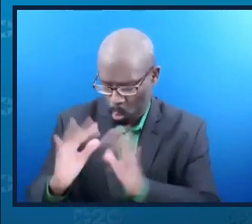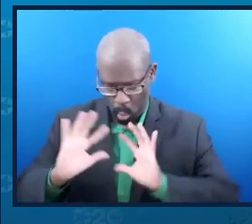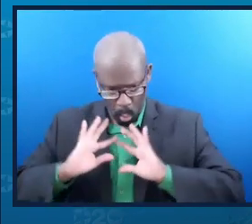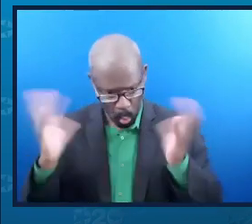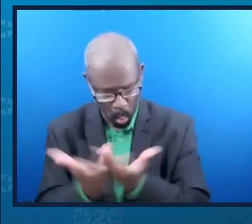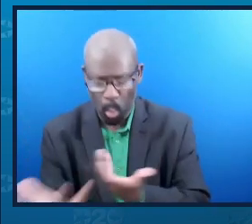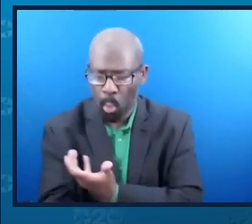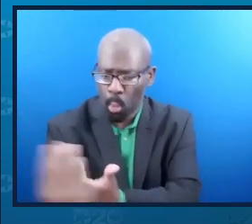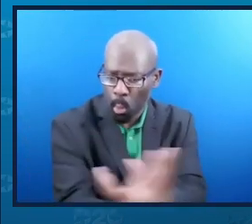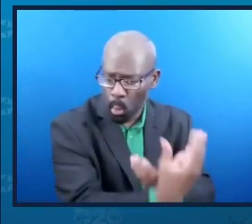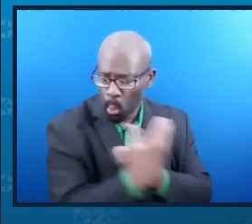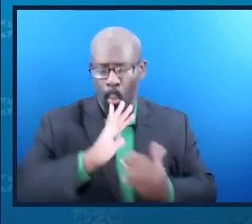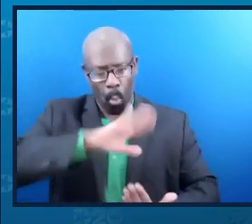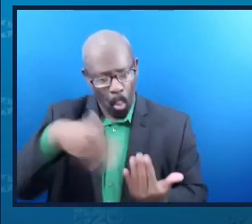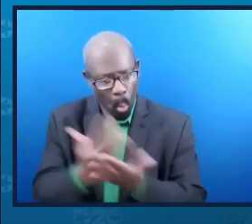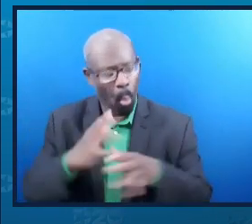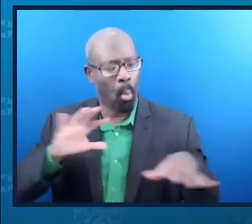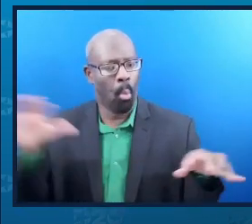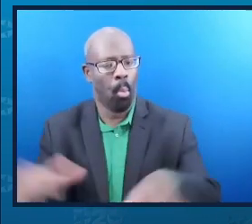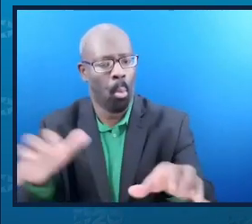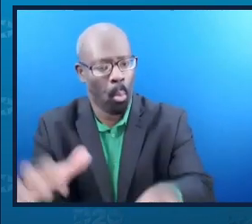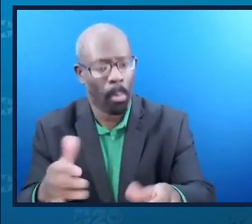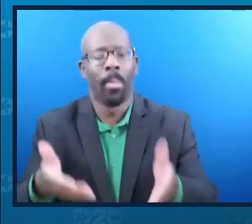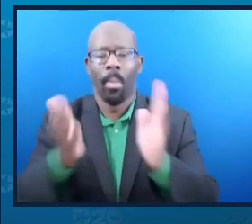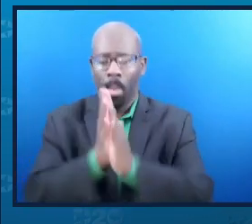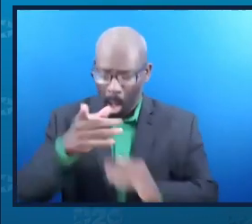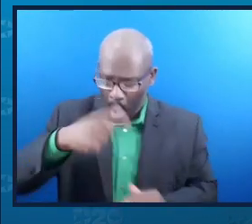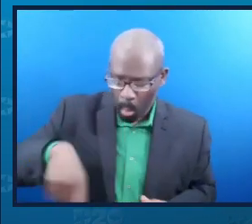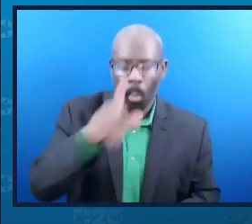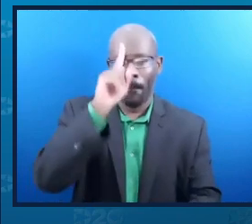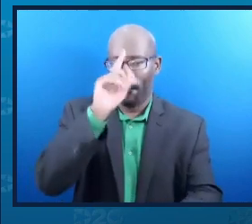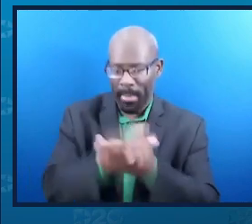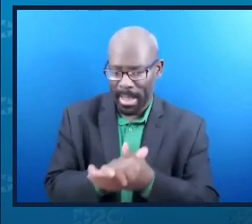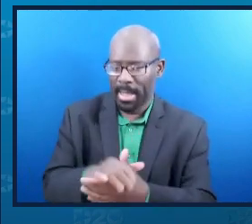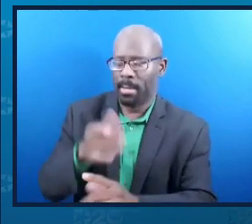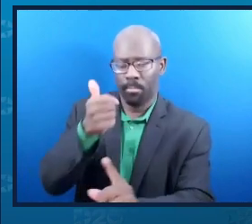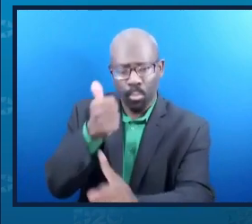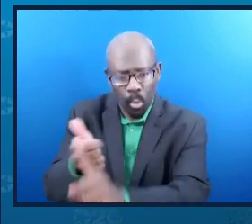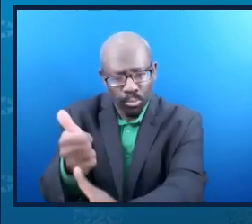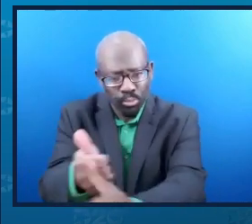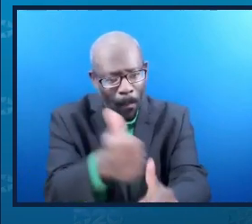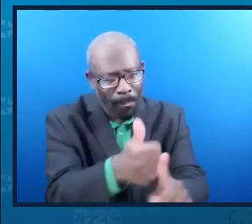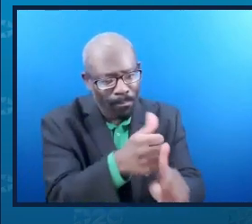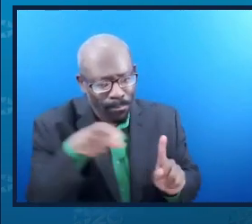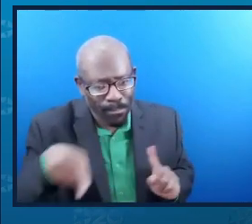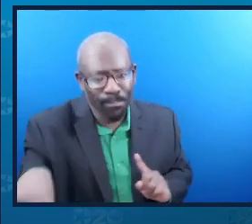SO I AM ALSO ASKING TO YOU BELIEVE IN YOUR OWN ABILITY TO